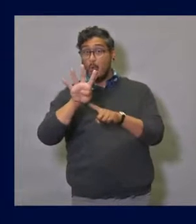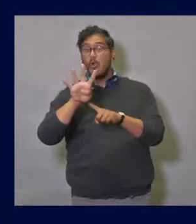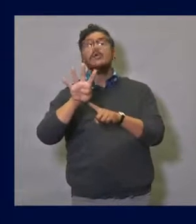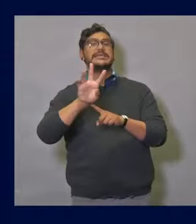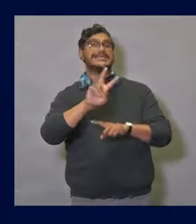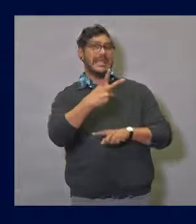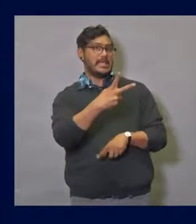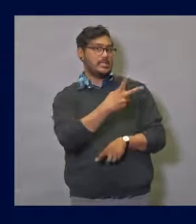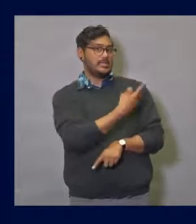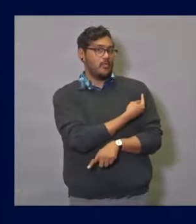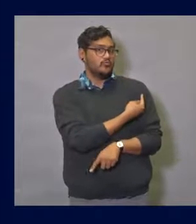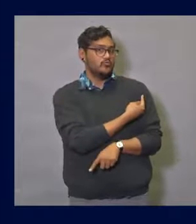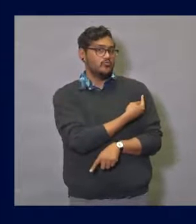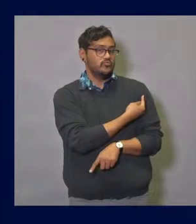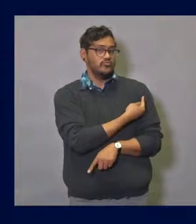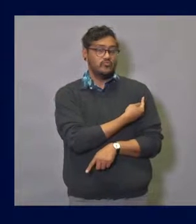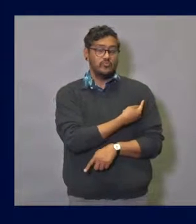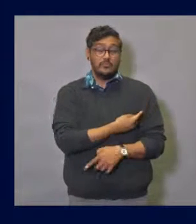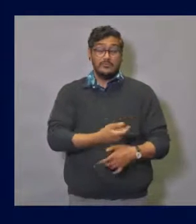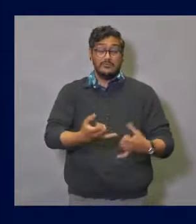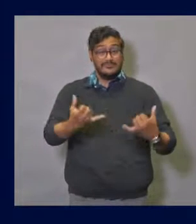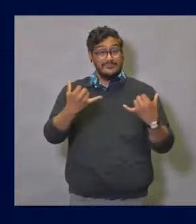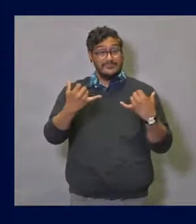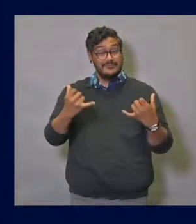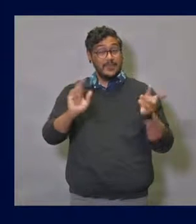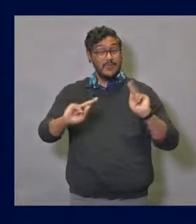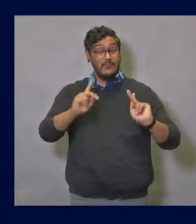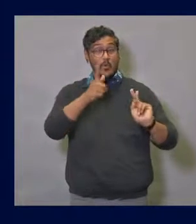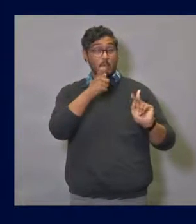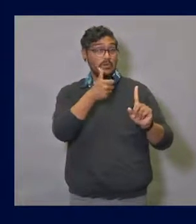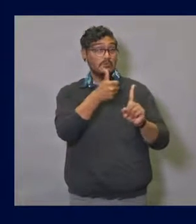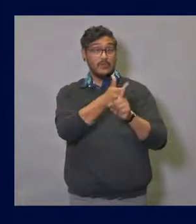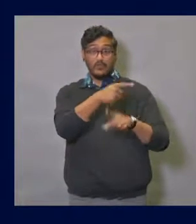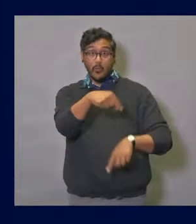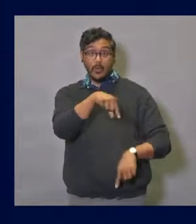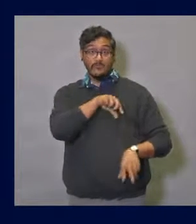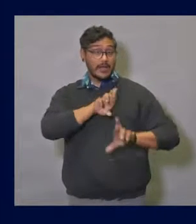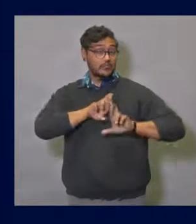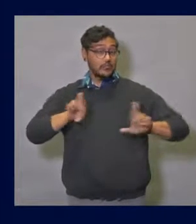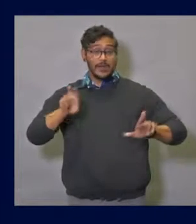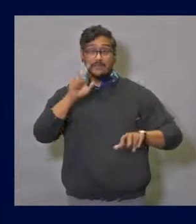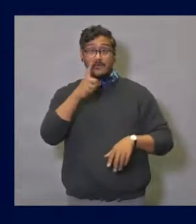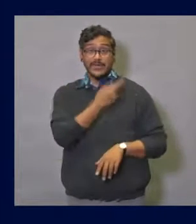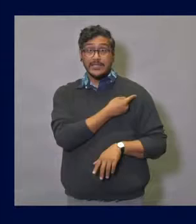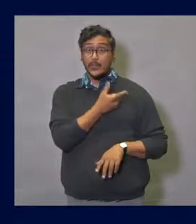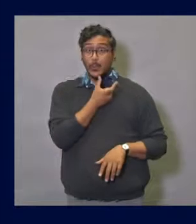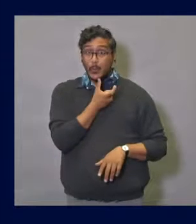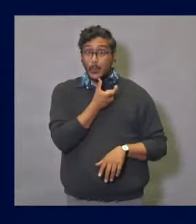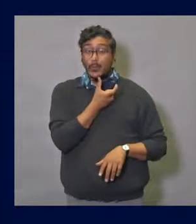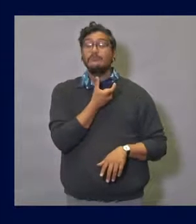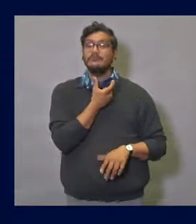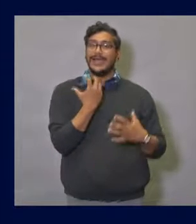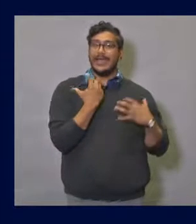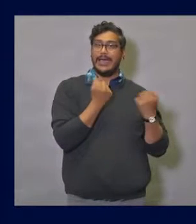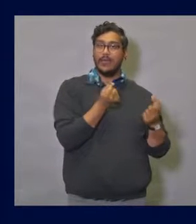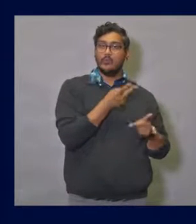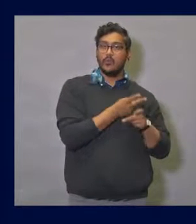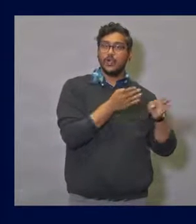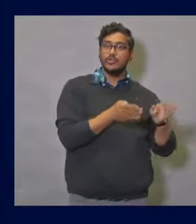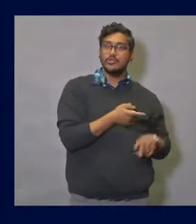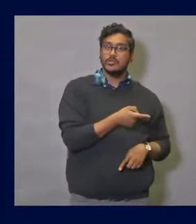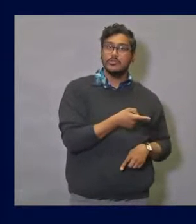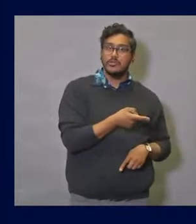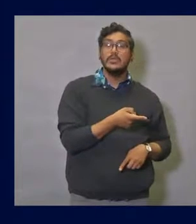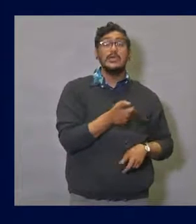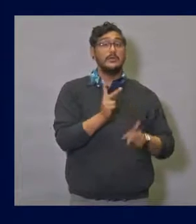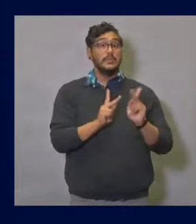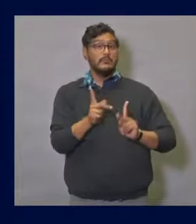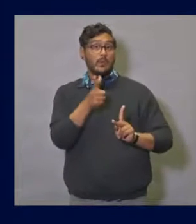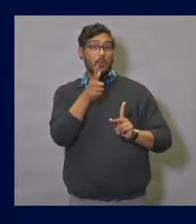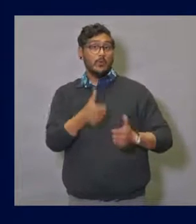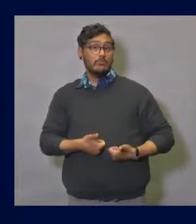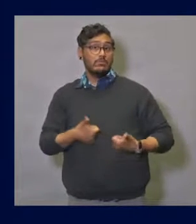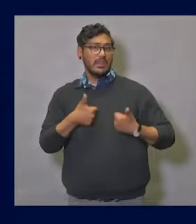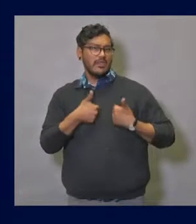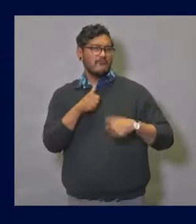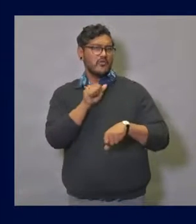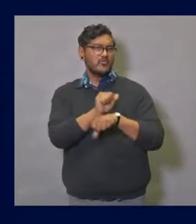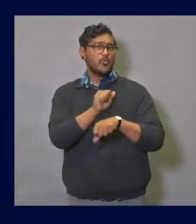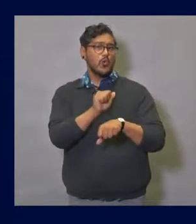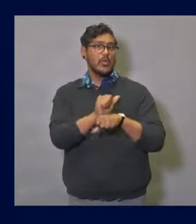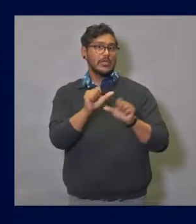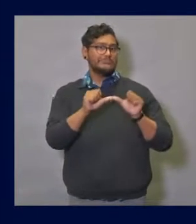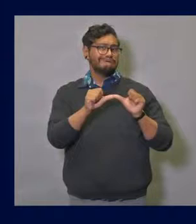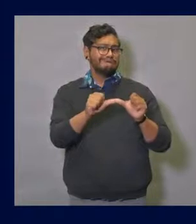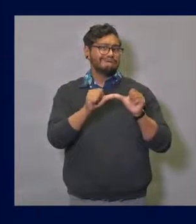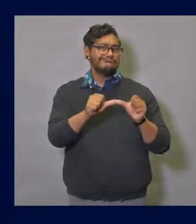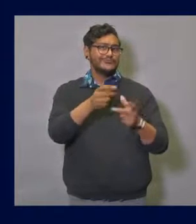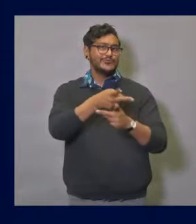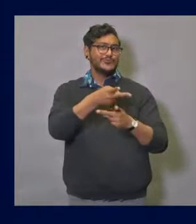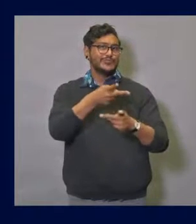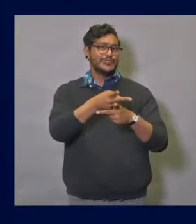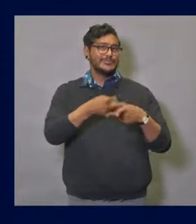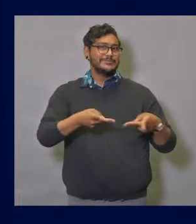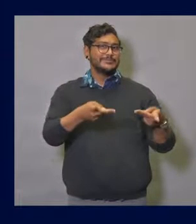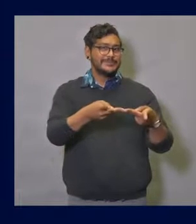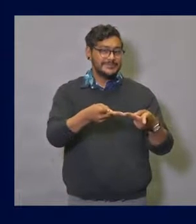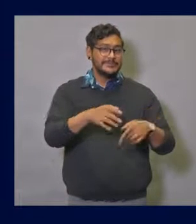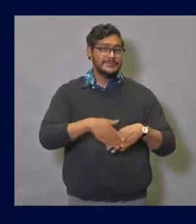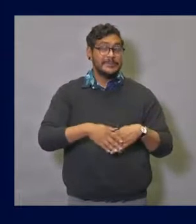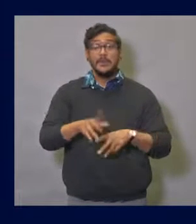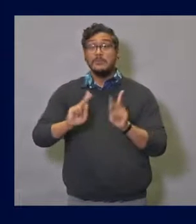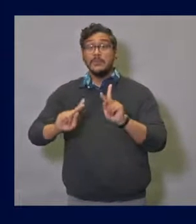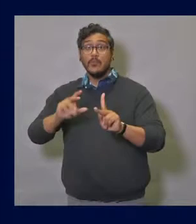VACUNA EN EL CONDADO. 1 MILLÓN